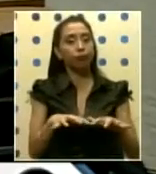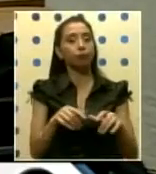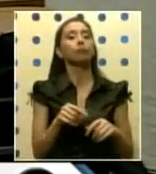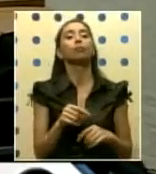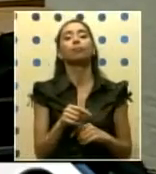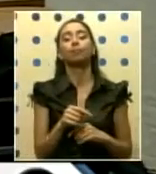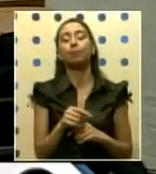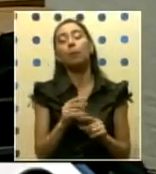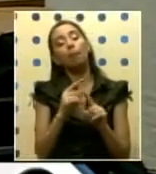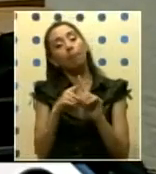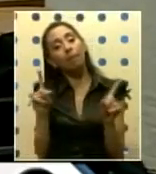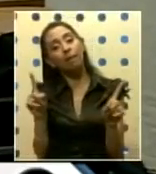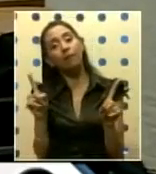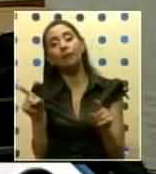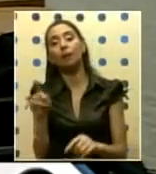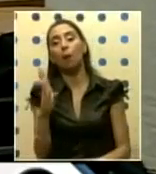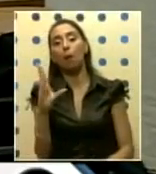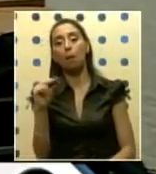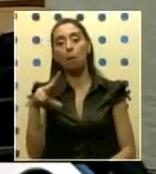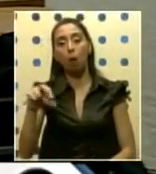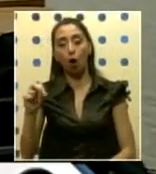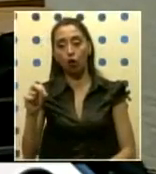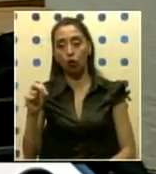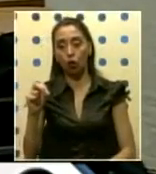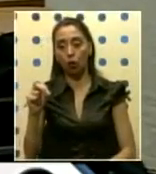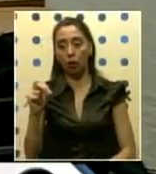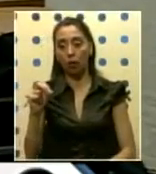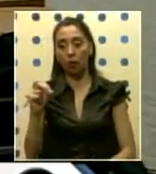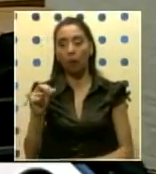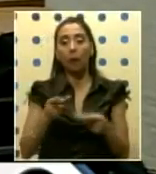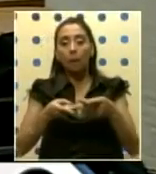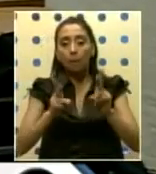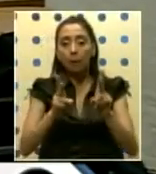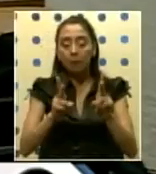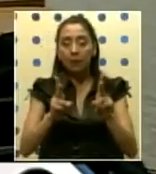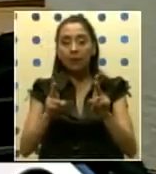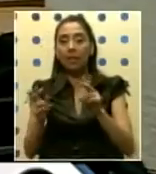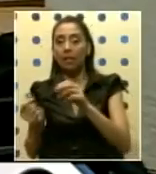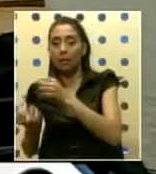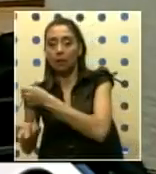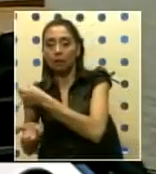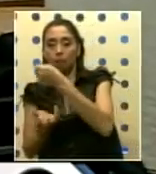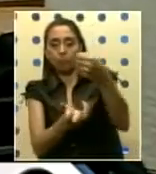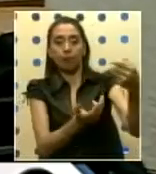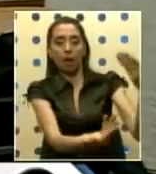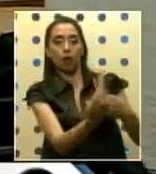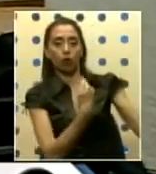On the contrary, government bonuses allow you to make direct transfers to demand.